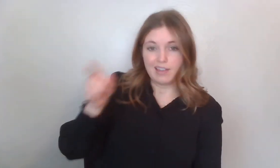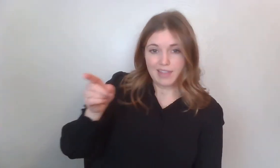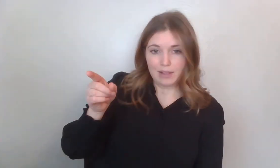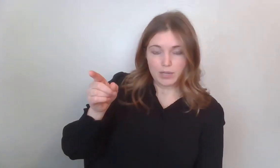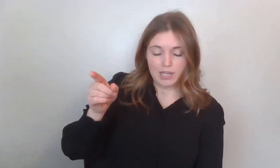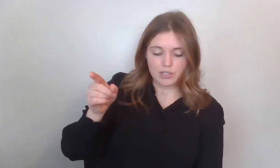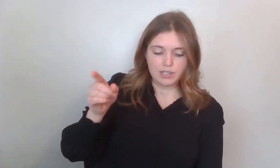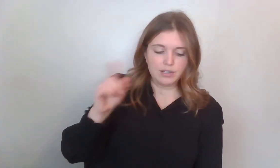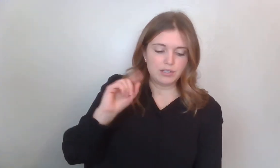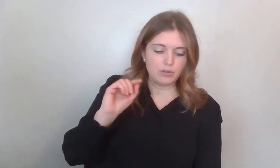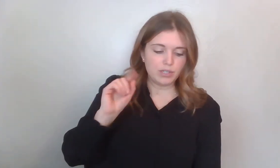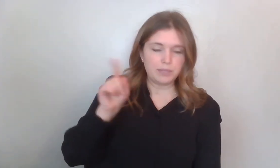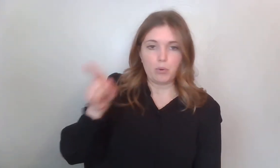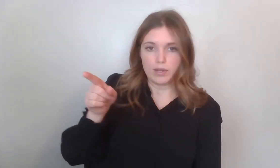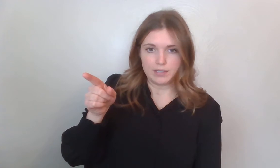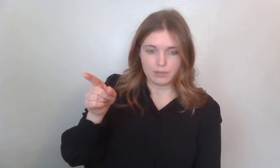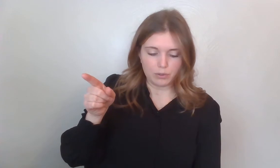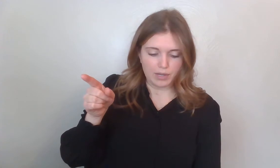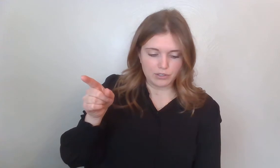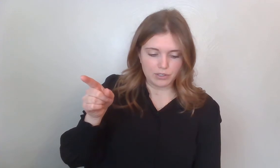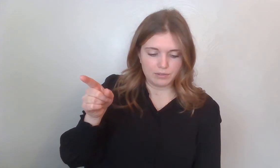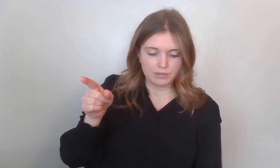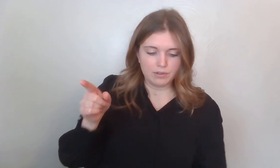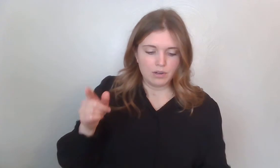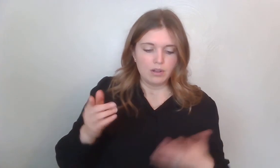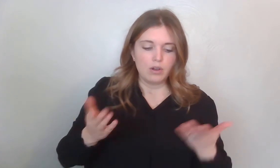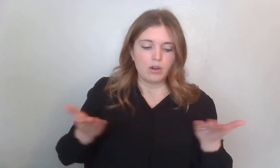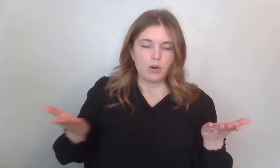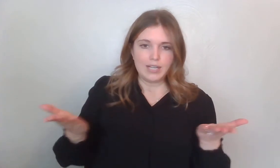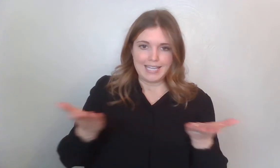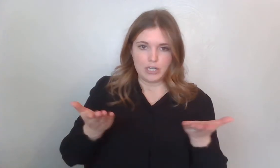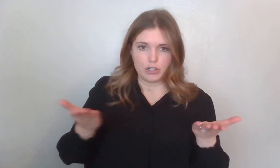IN THAT LOCATION You just point to the location. HERE